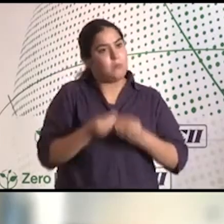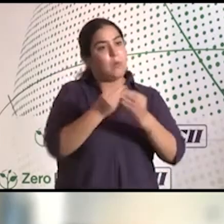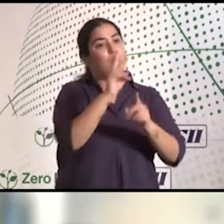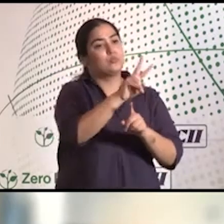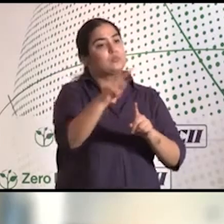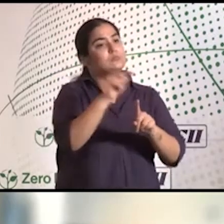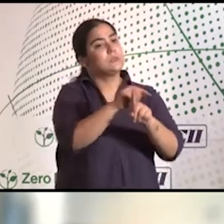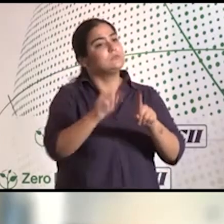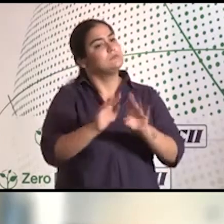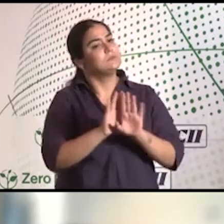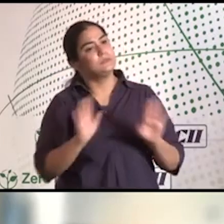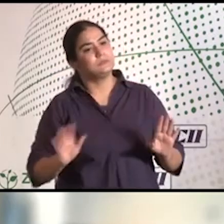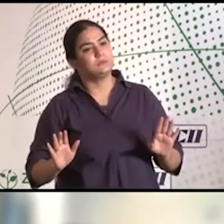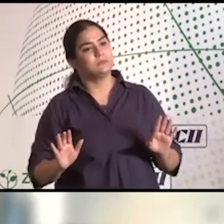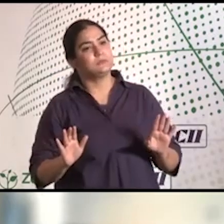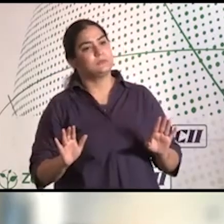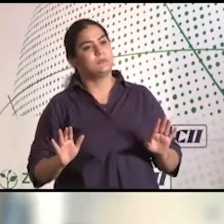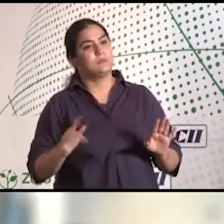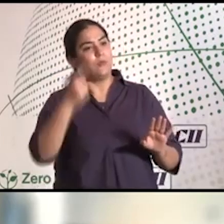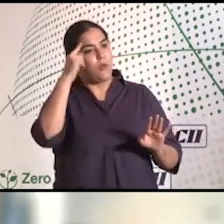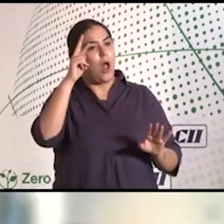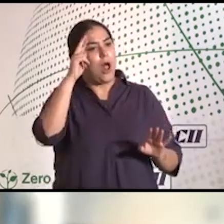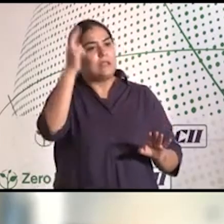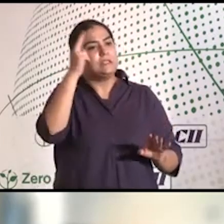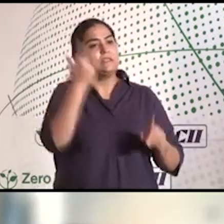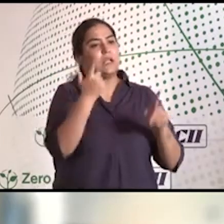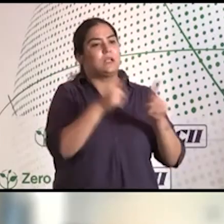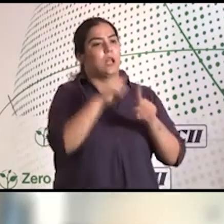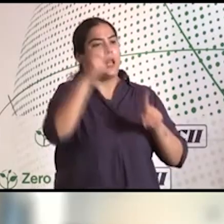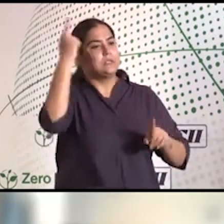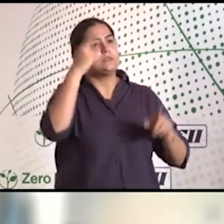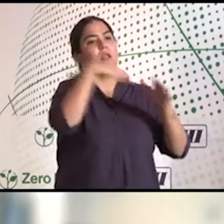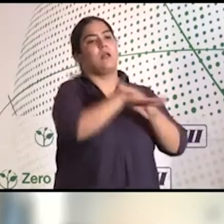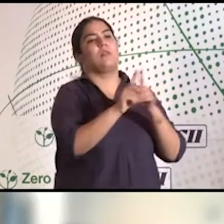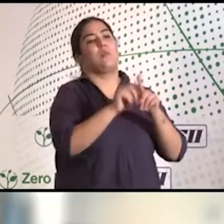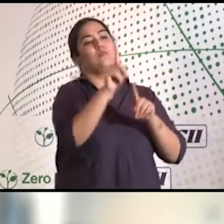because of all such reasons. Let me also